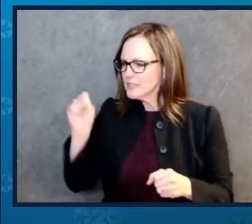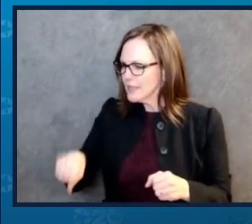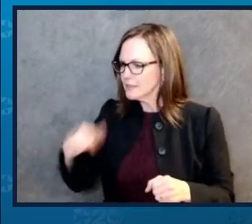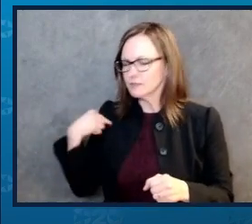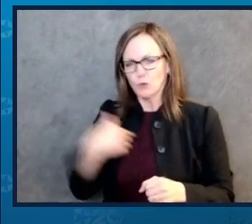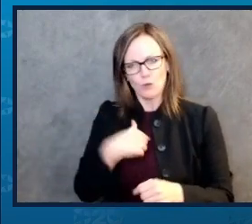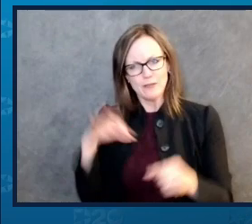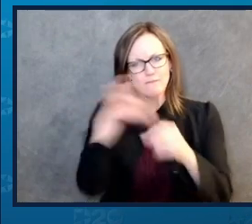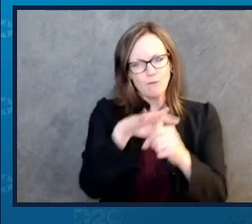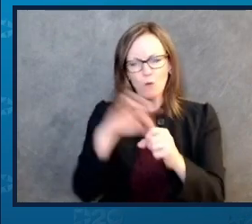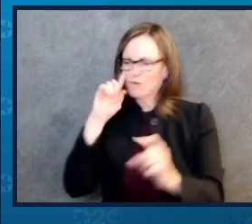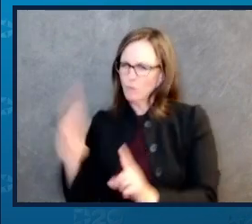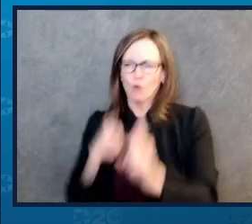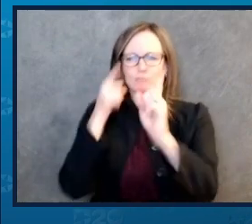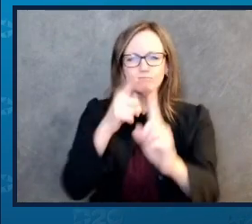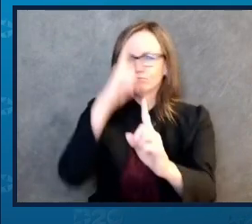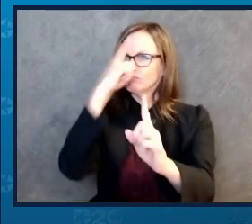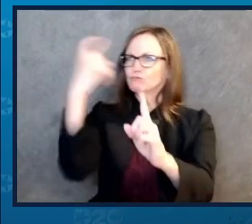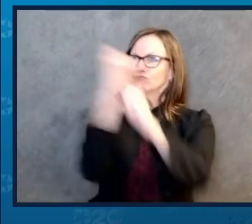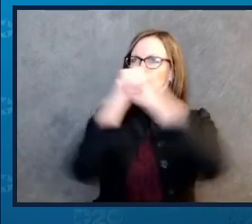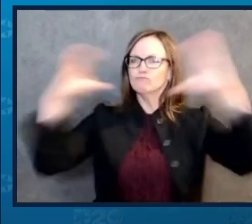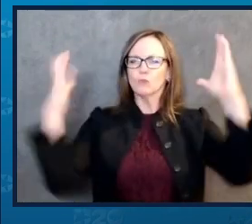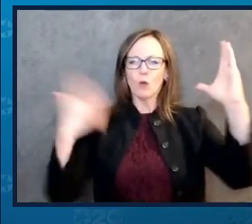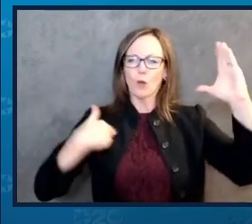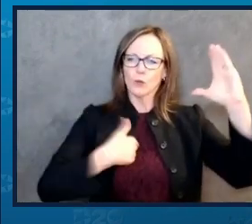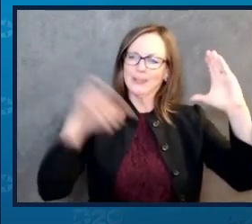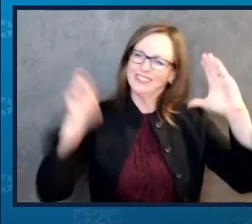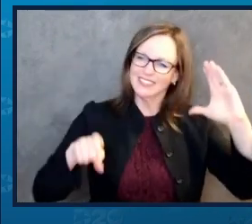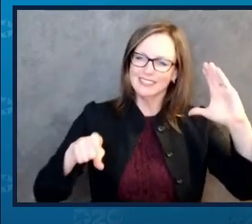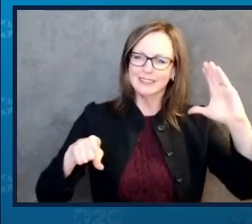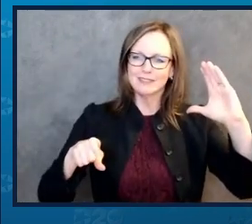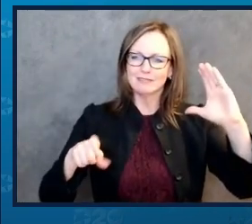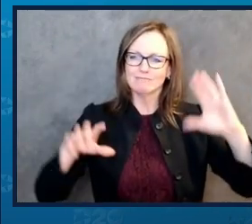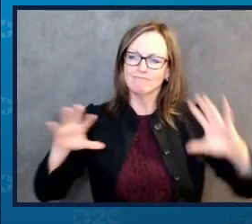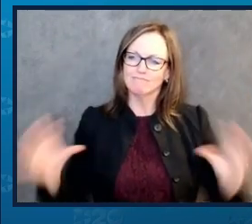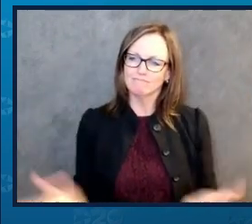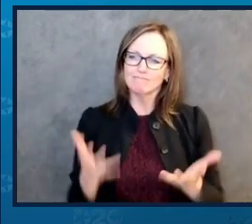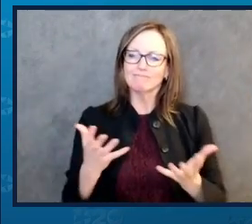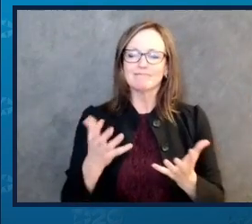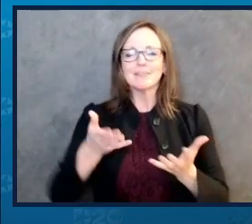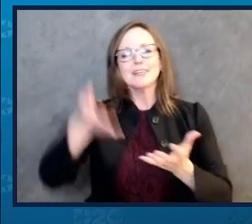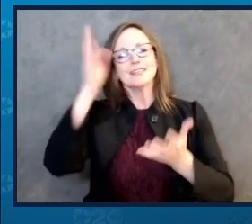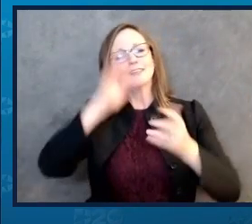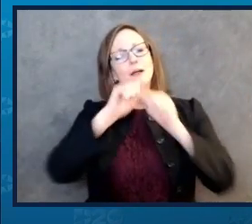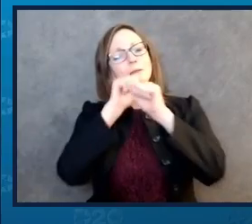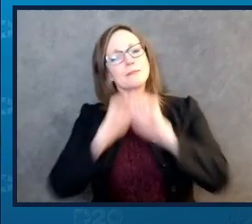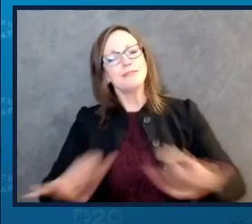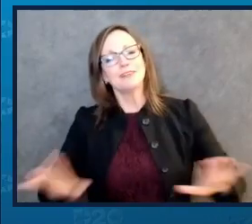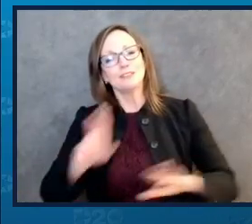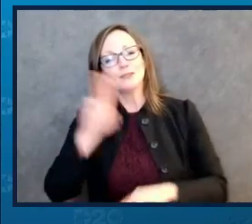GOD BLESS THE UNITED STATES OF AMERICA.